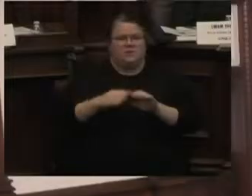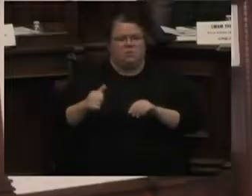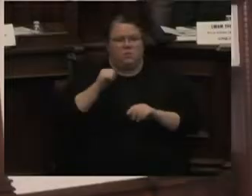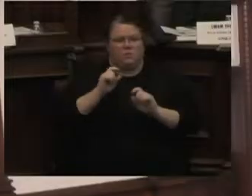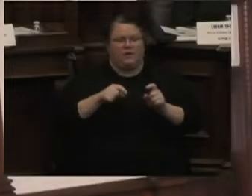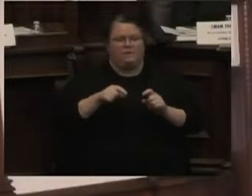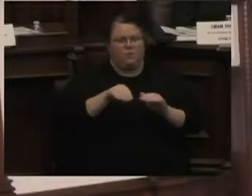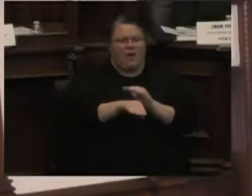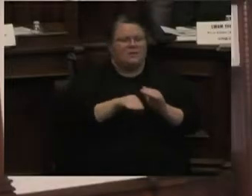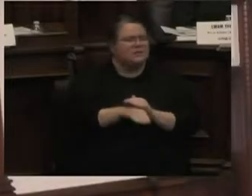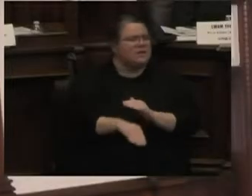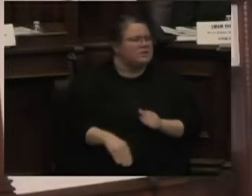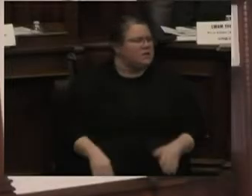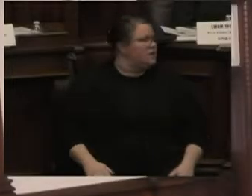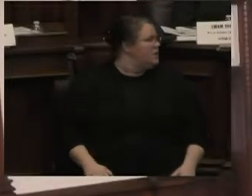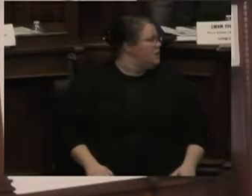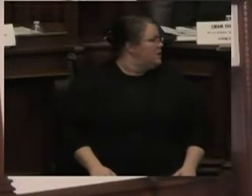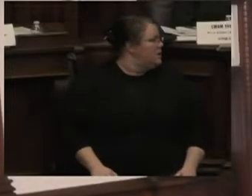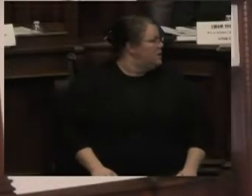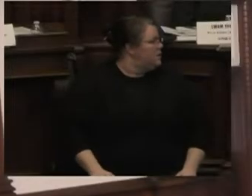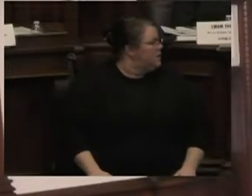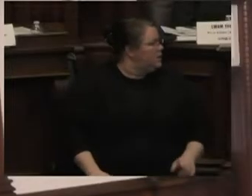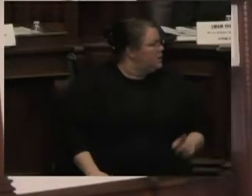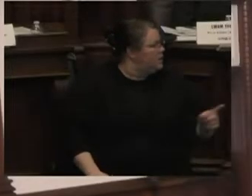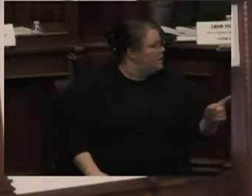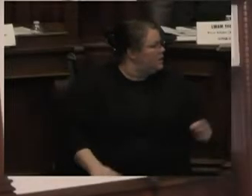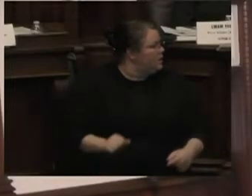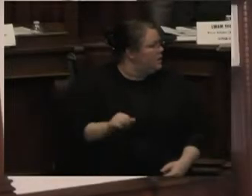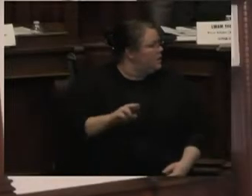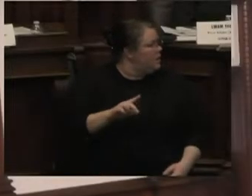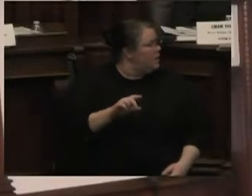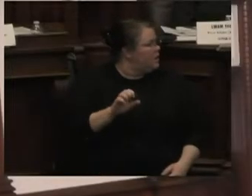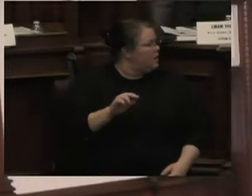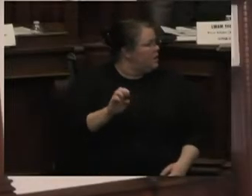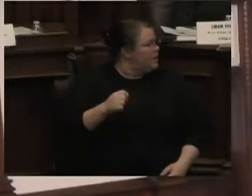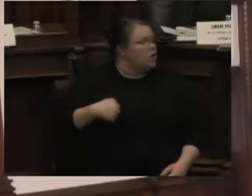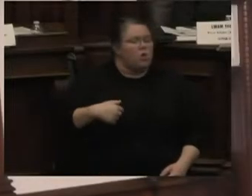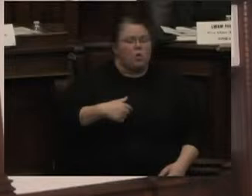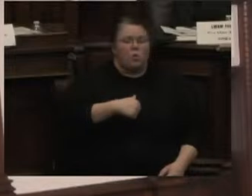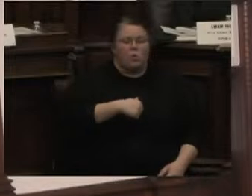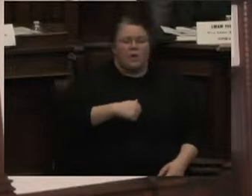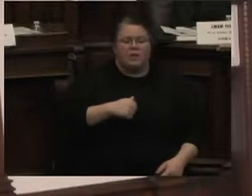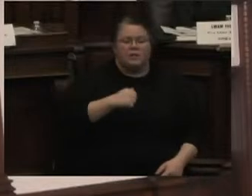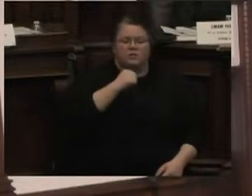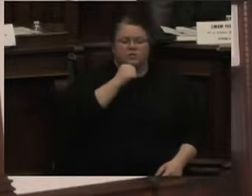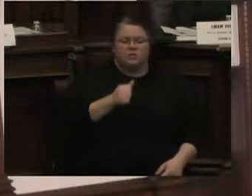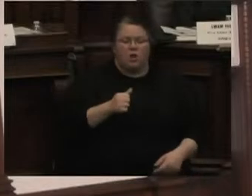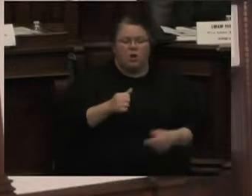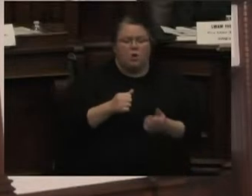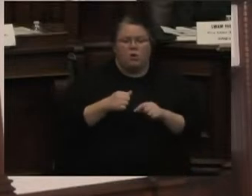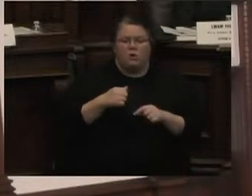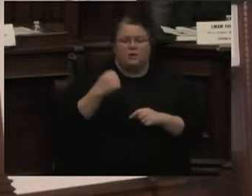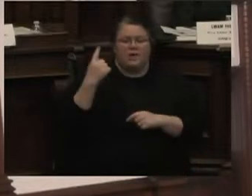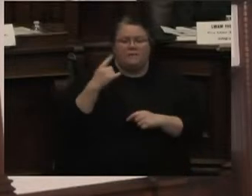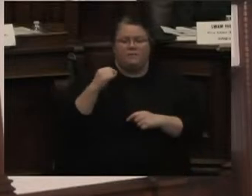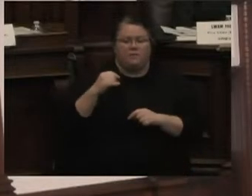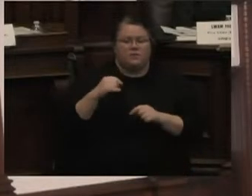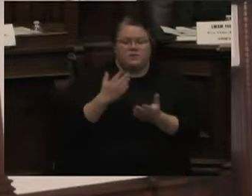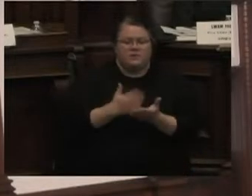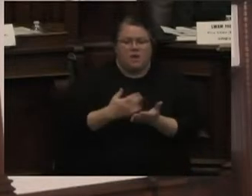wouldn't be able to buzz in. They'd have to buzz you in. It doesn't give you access. You